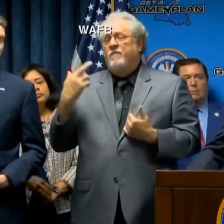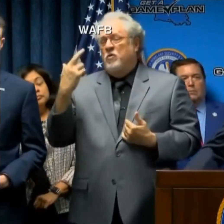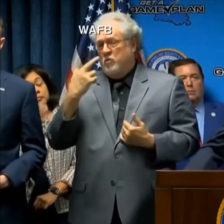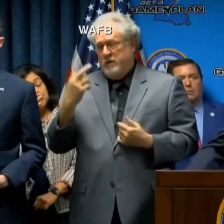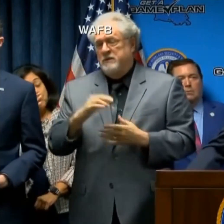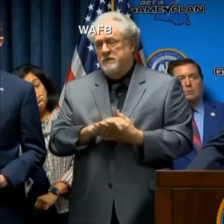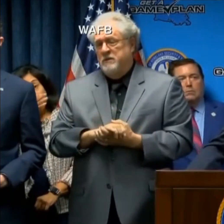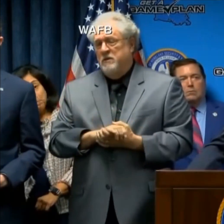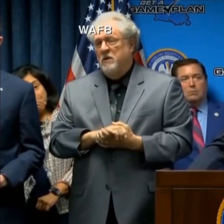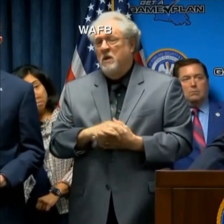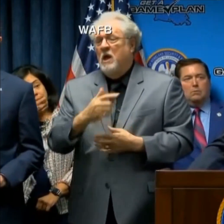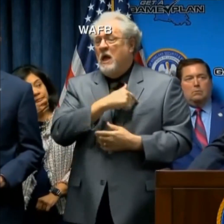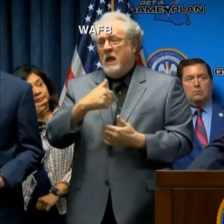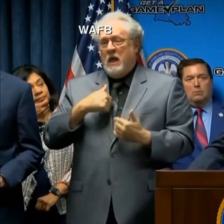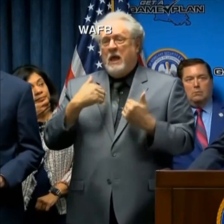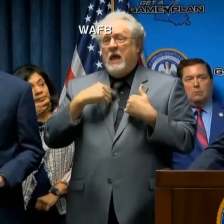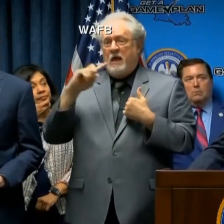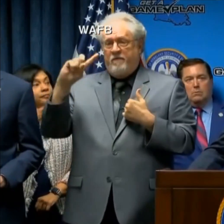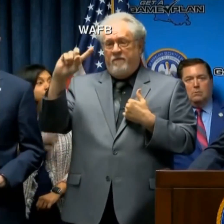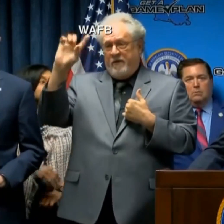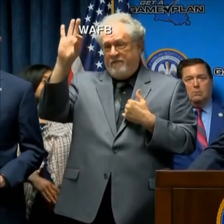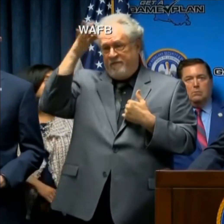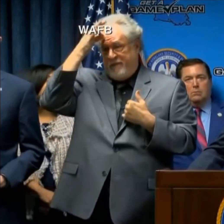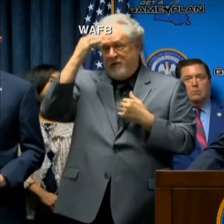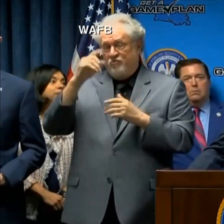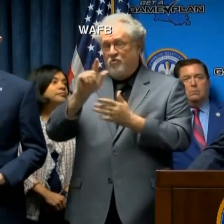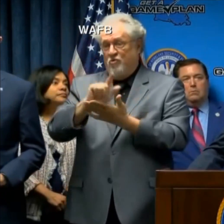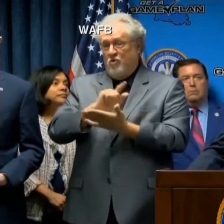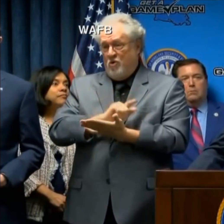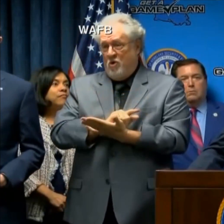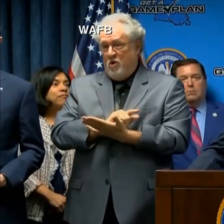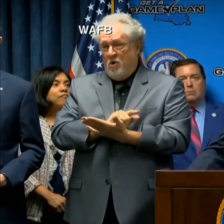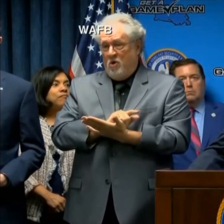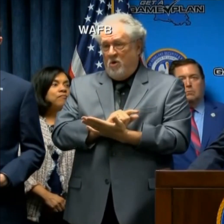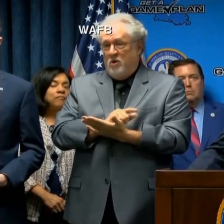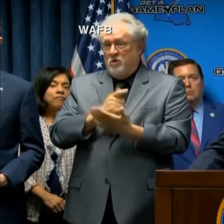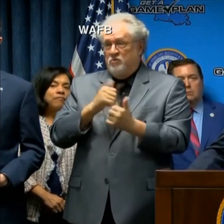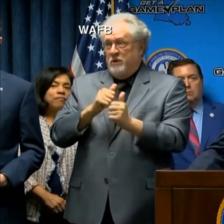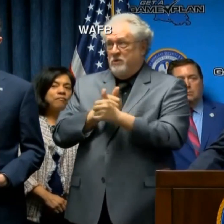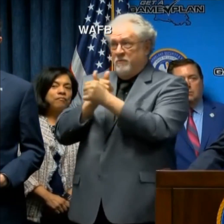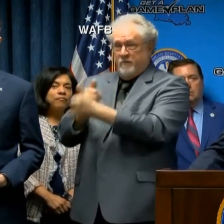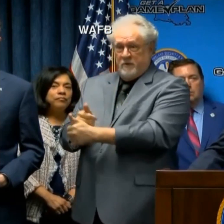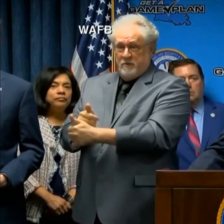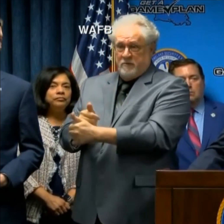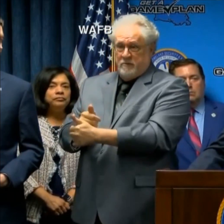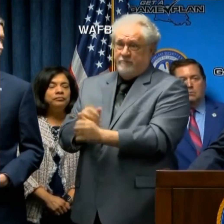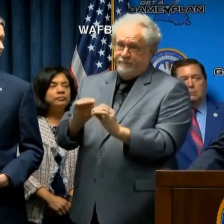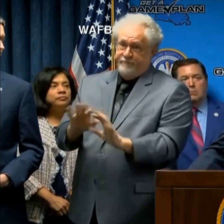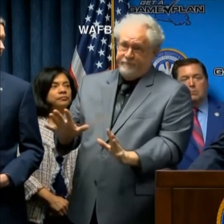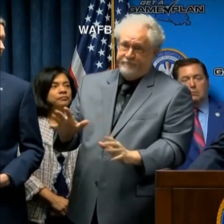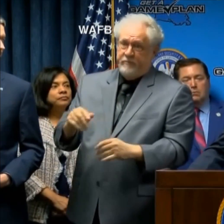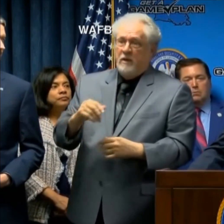have federal walls that that we are trying to adhere to obviously and they